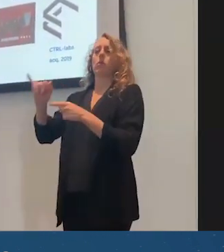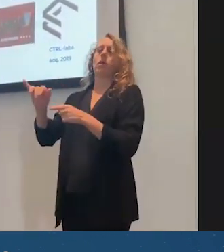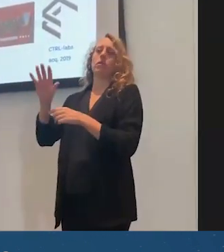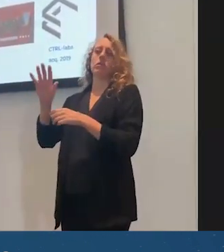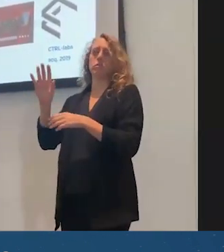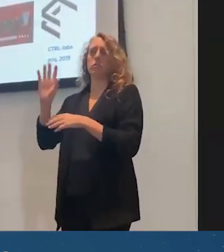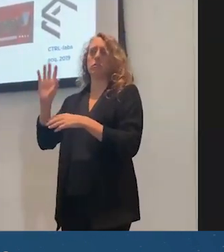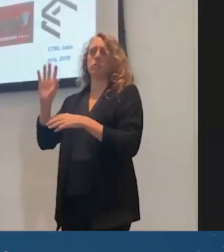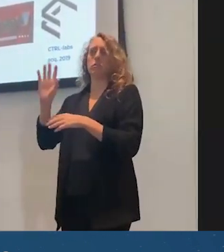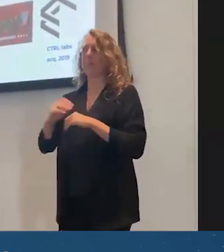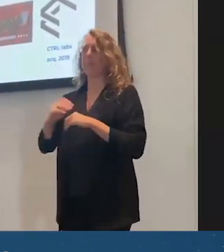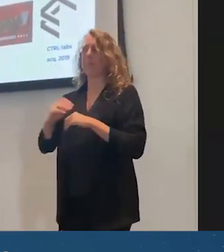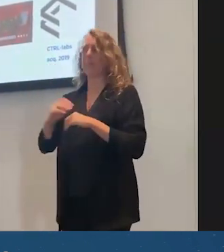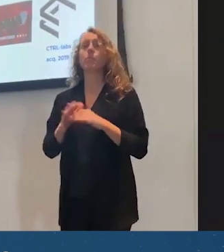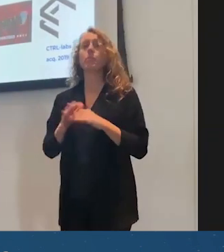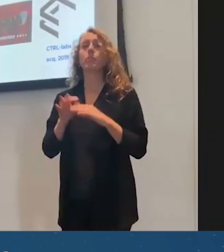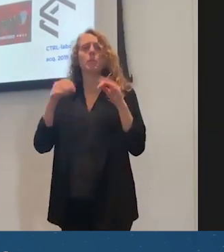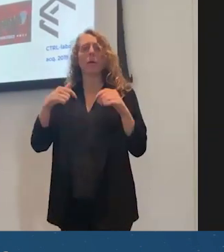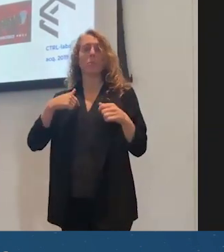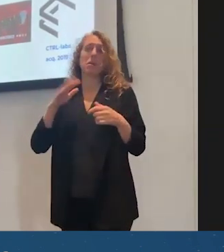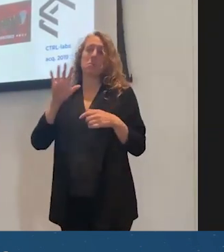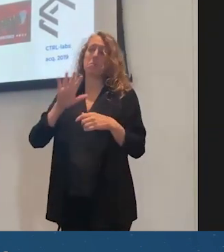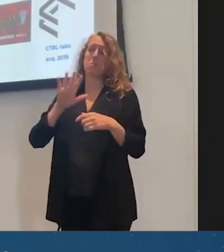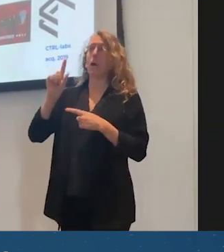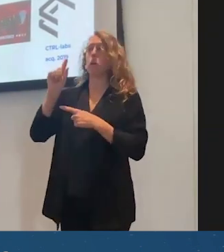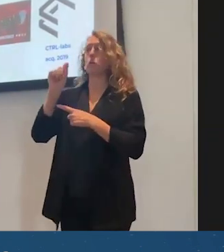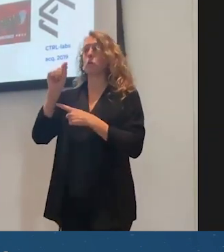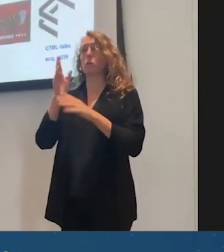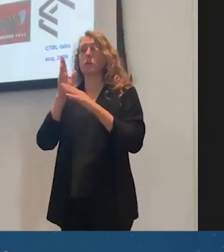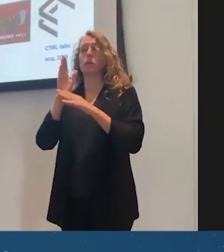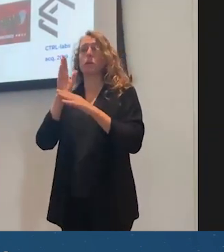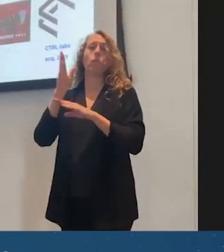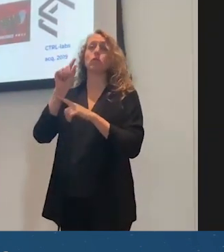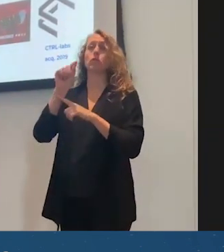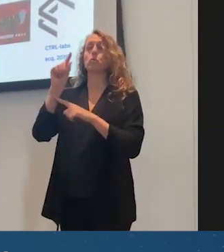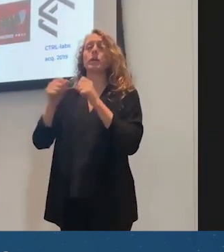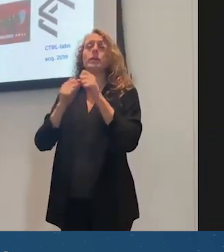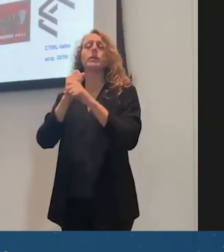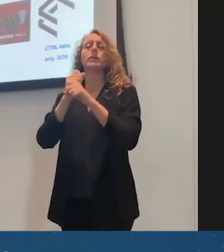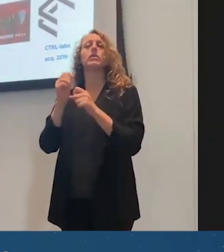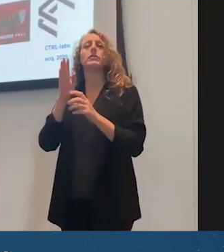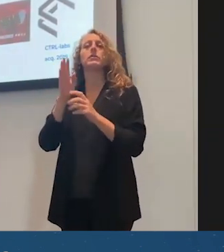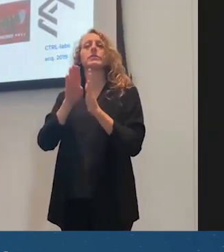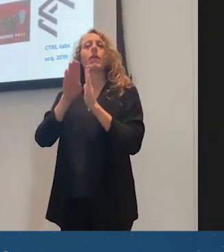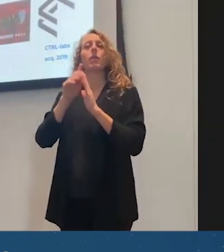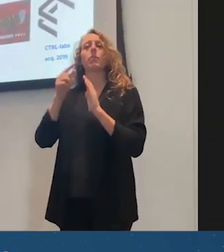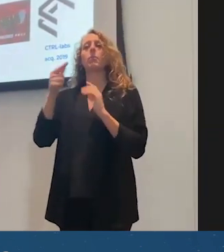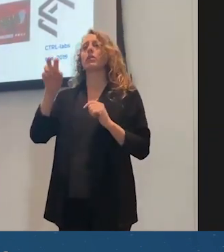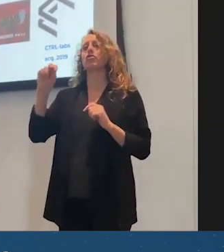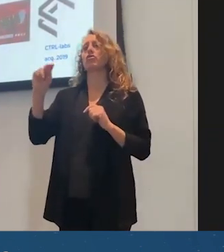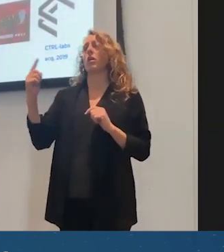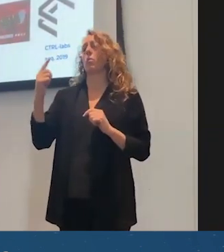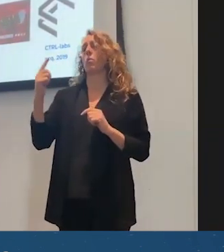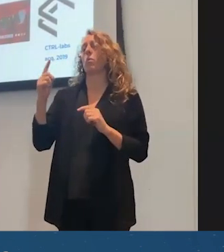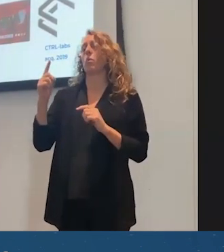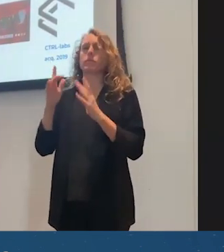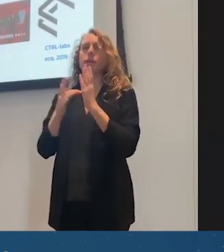on me about 20-plus years developing Gen 1 technologies for hardware and software.